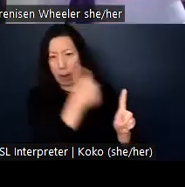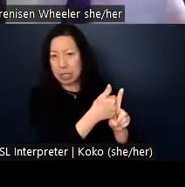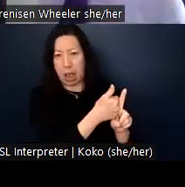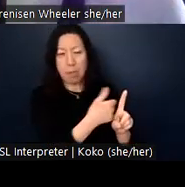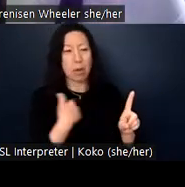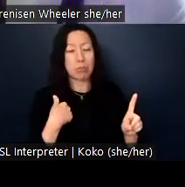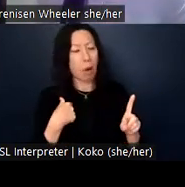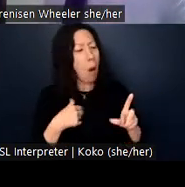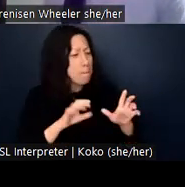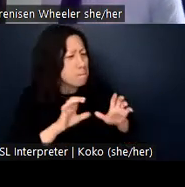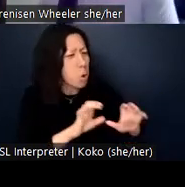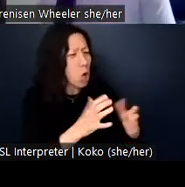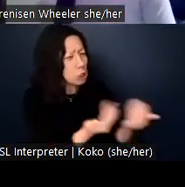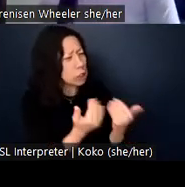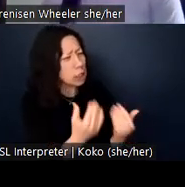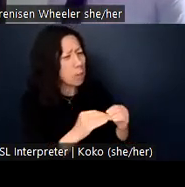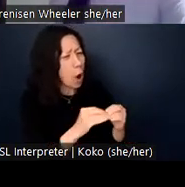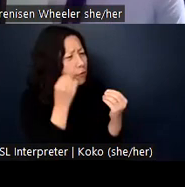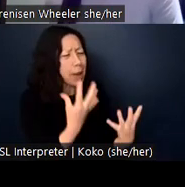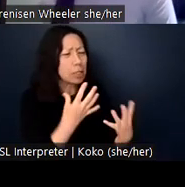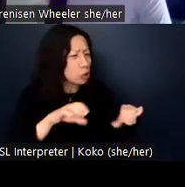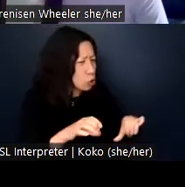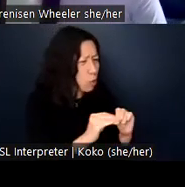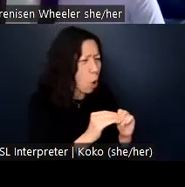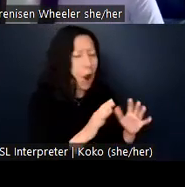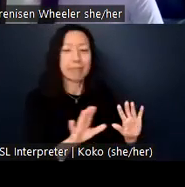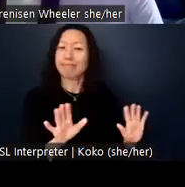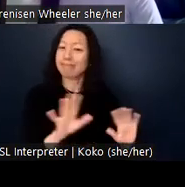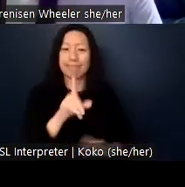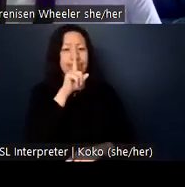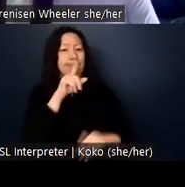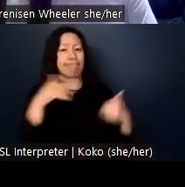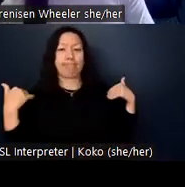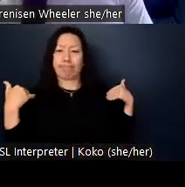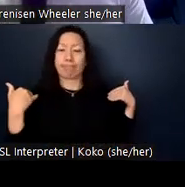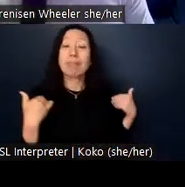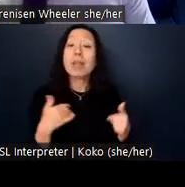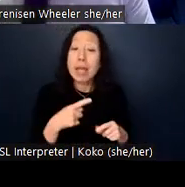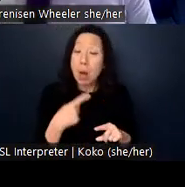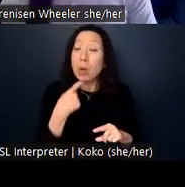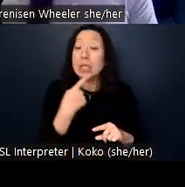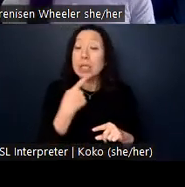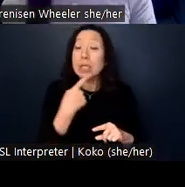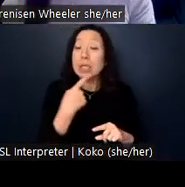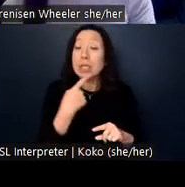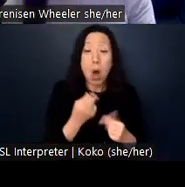to do more. 13:18:24 So this means time now, maybe, about the options that they have for next steps and resources, but not prescribing what they